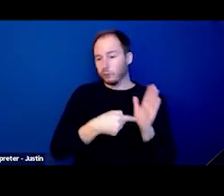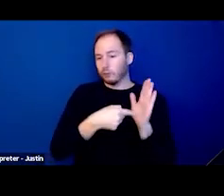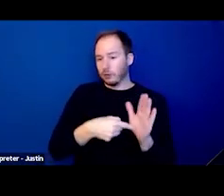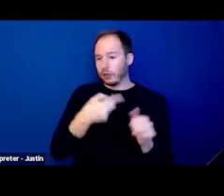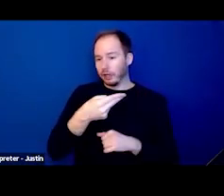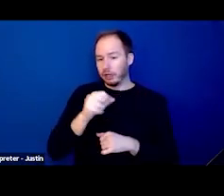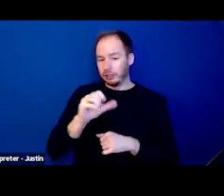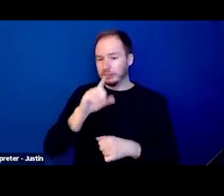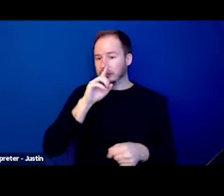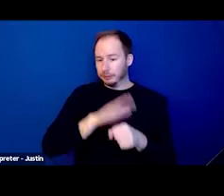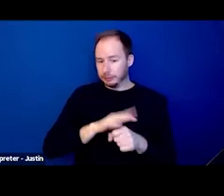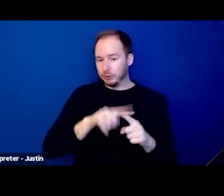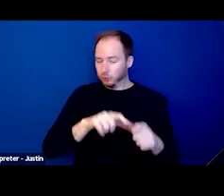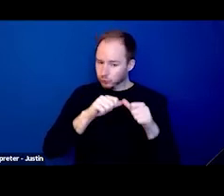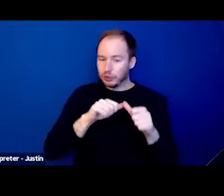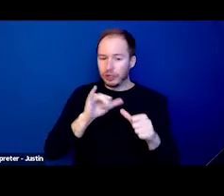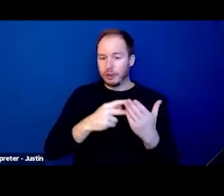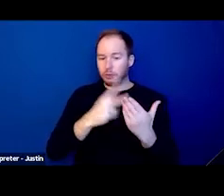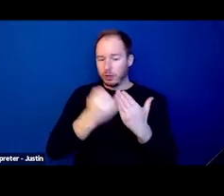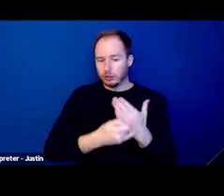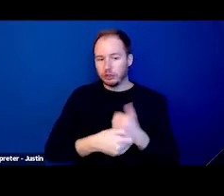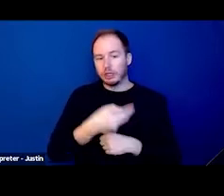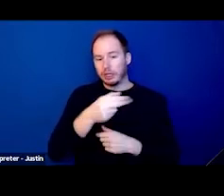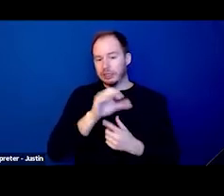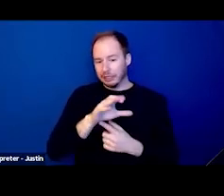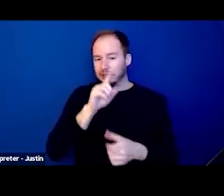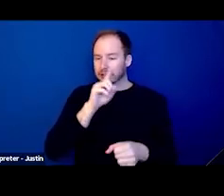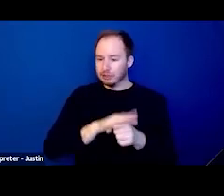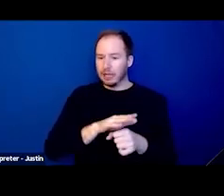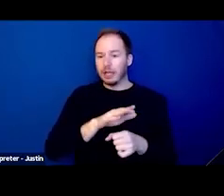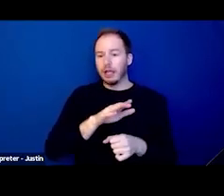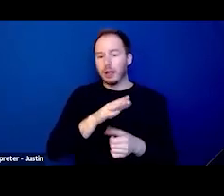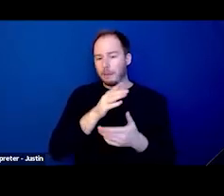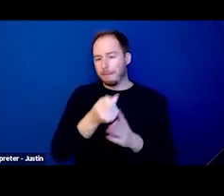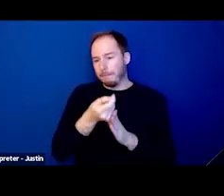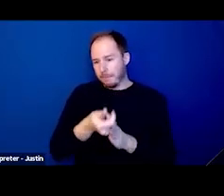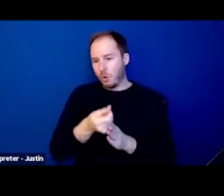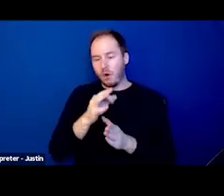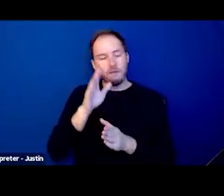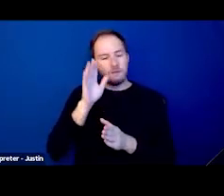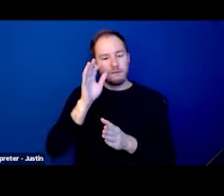to sustaining the Lifeline, HHSC dedicated a portion of federal mental health block grant funds